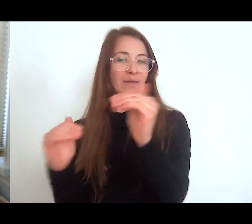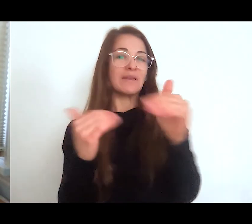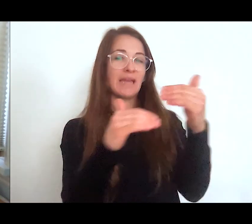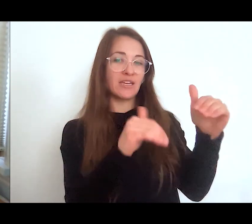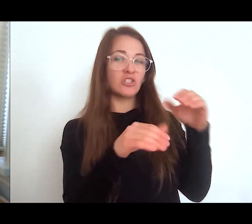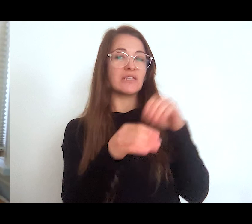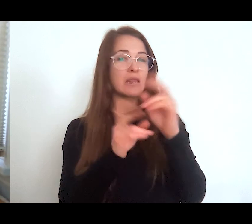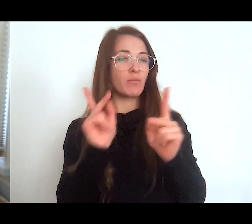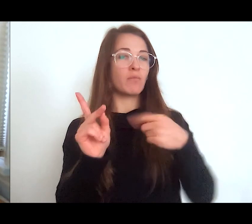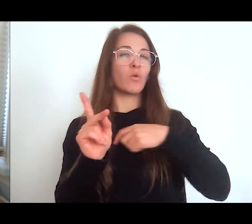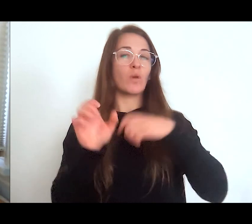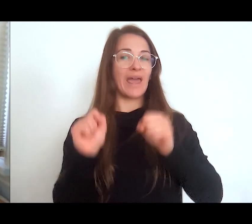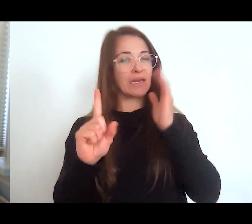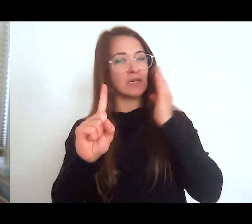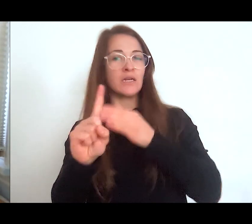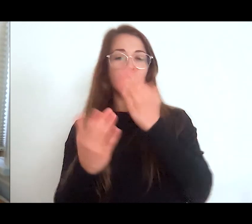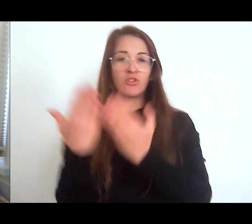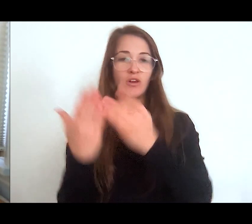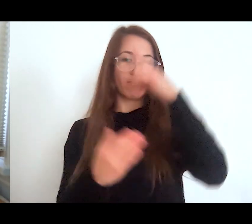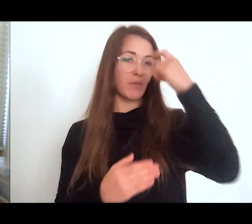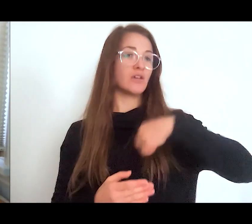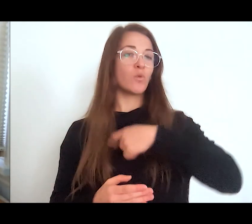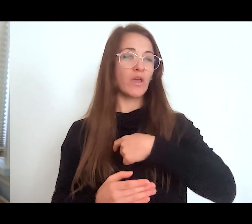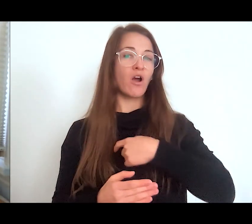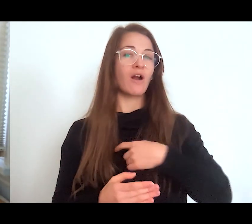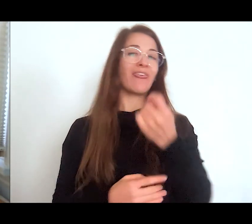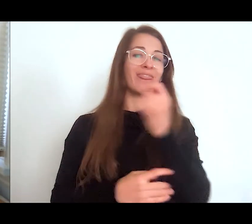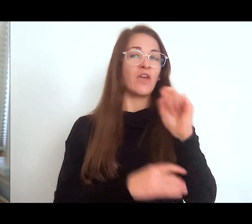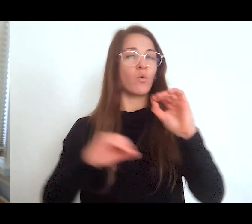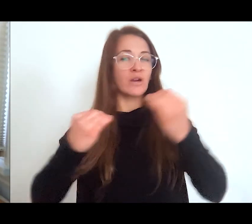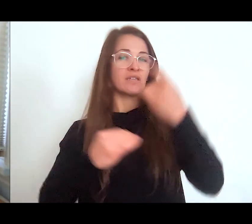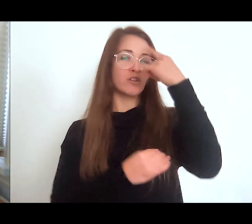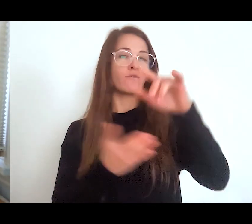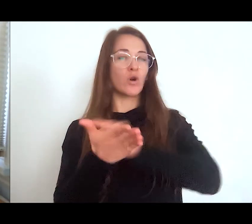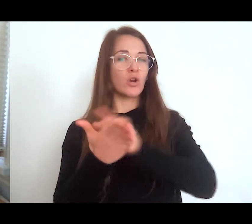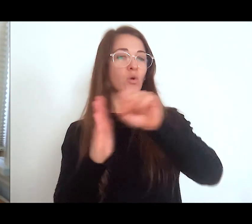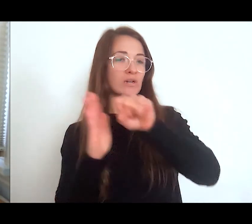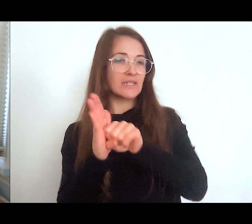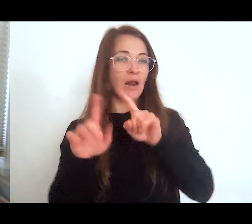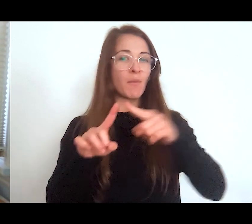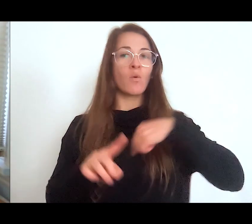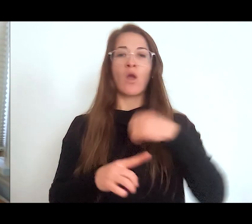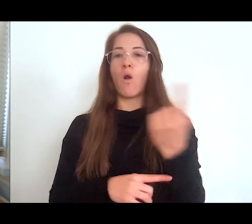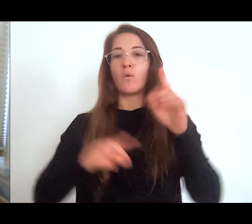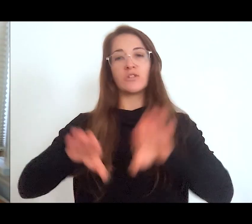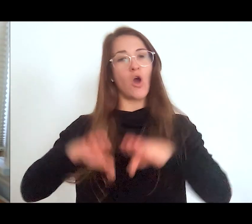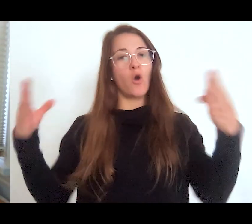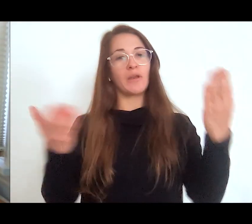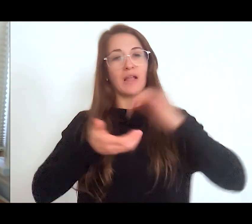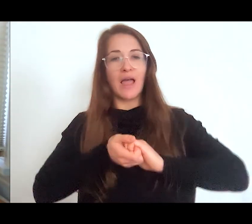WE DO HAVE CERTAIN LIMITATIONS IN THE PEOPLE THAT WE CAN DIRECTLY SERVE BECAUSE WE ARE